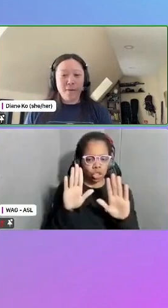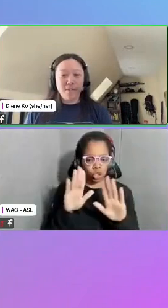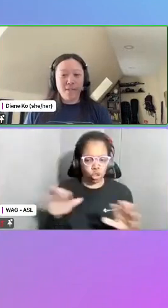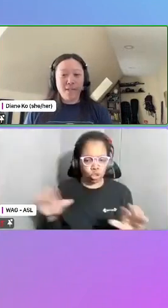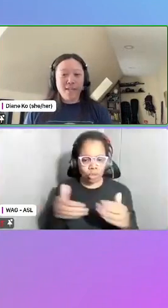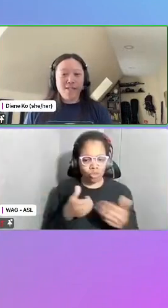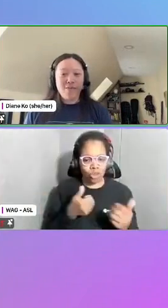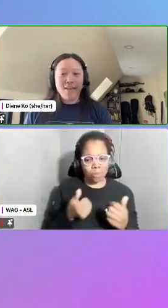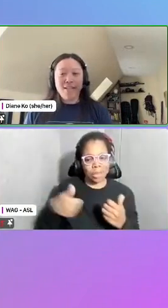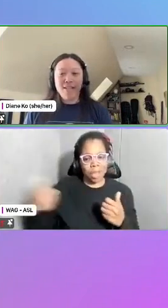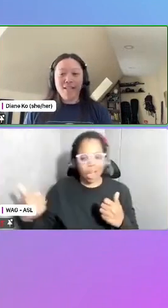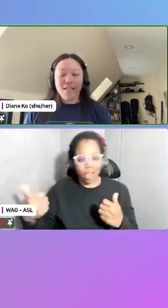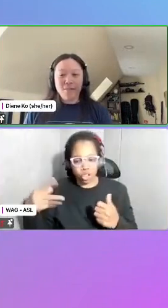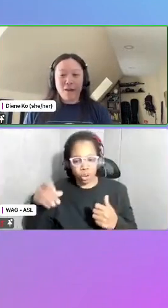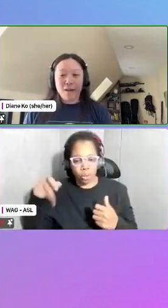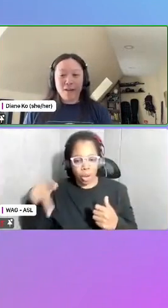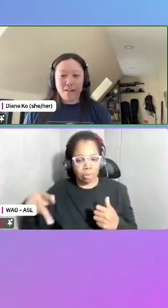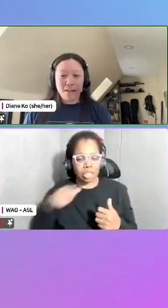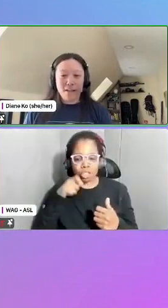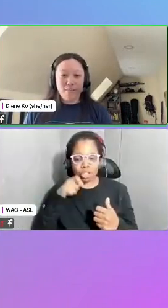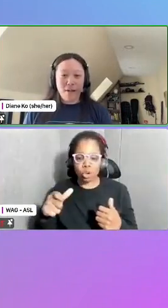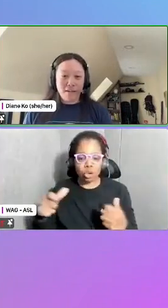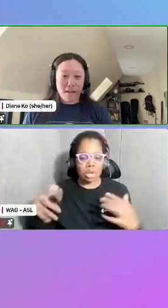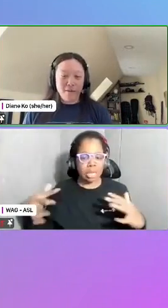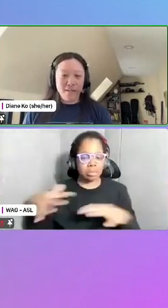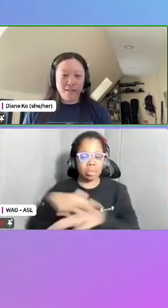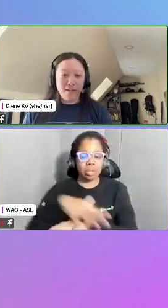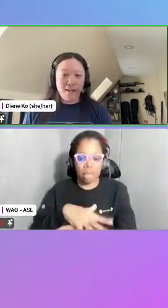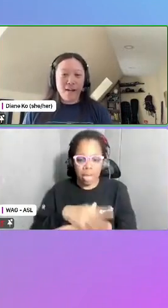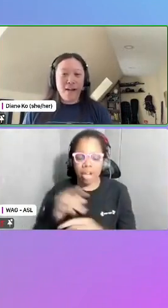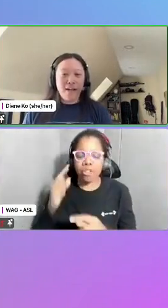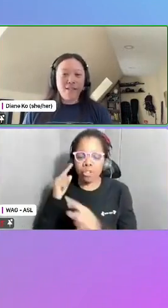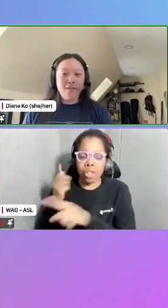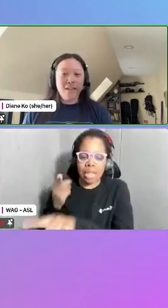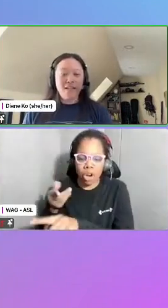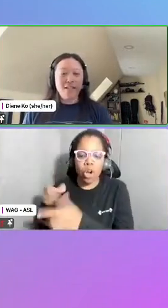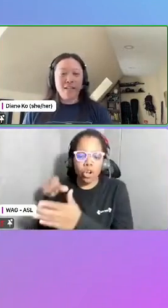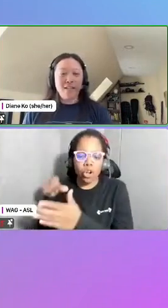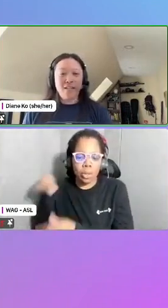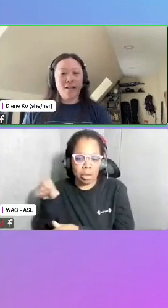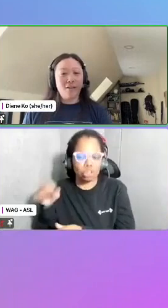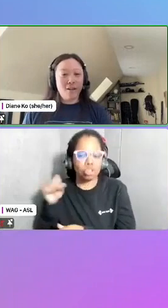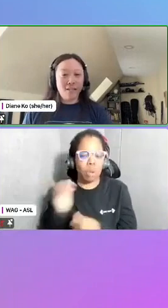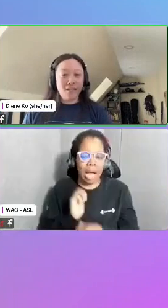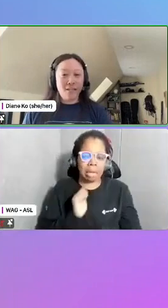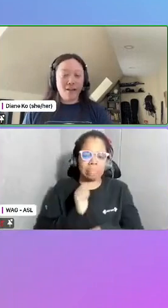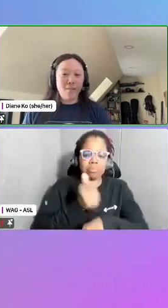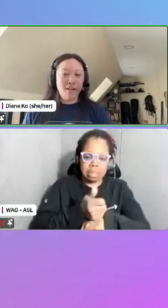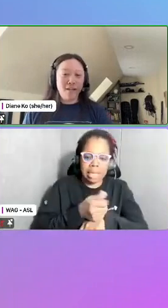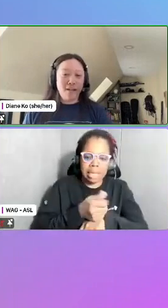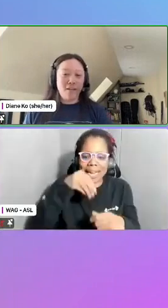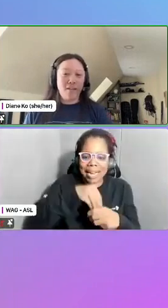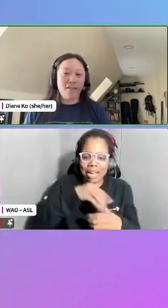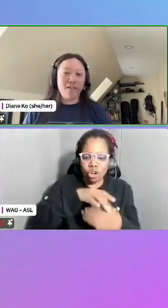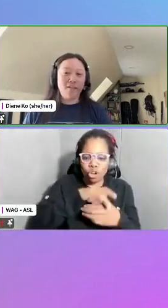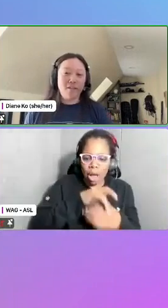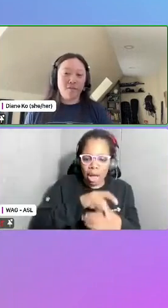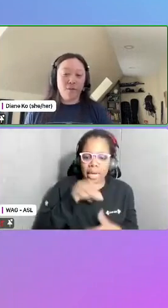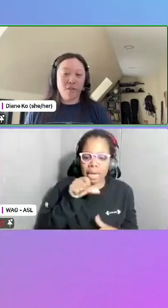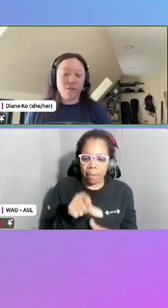of the page doesn't make use of our new section component the levels could be off. So one way around that could be